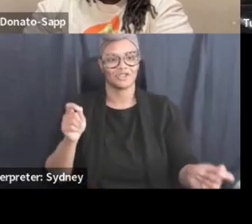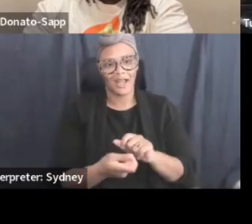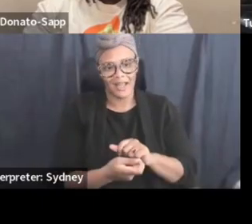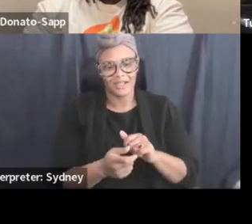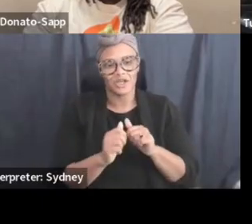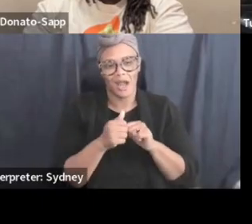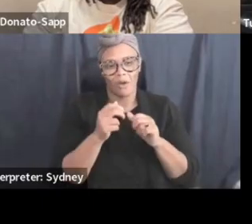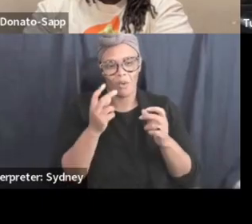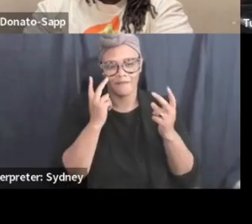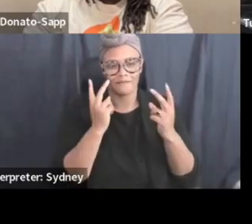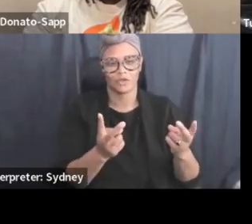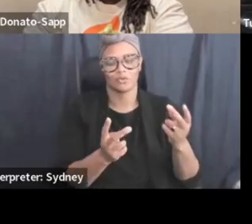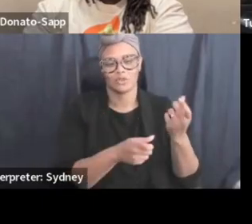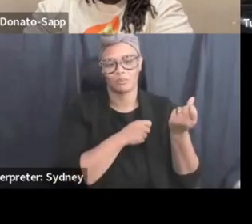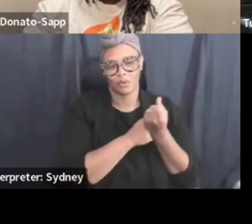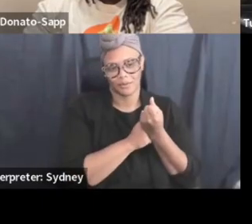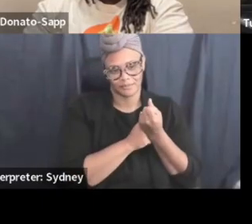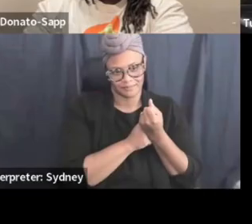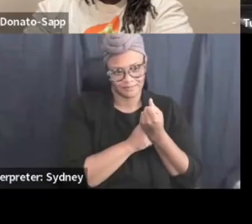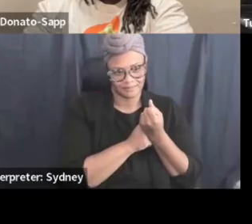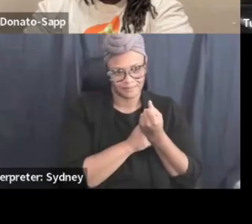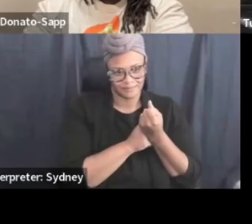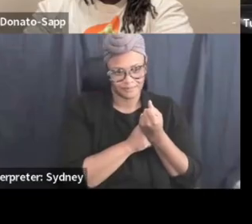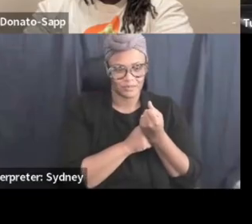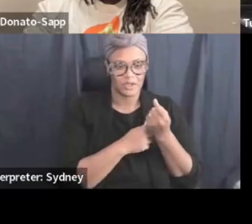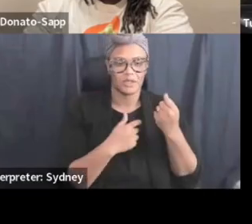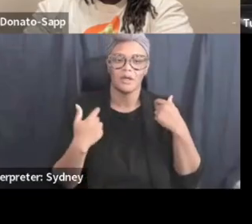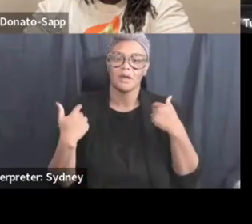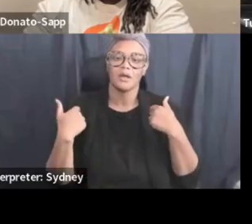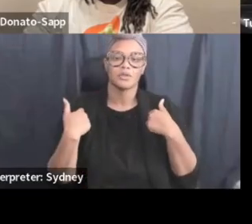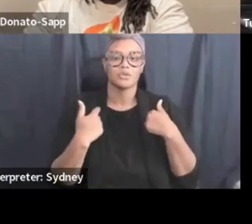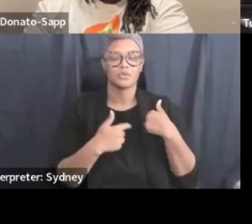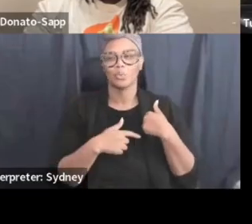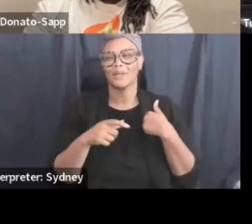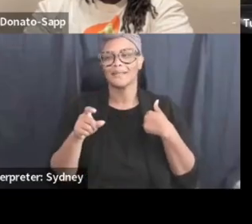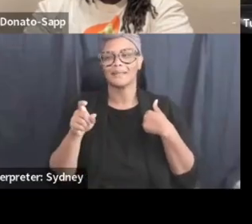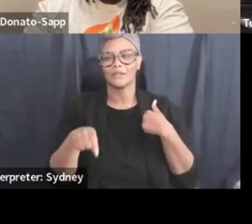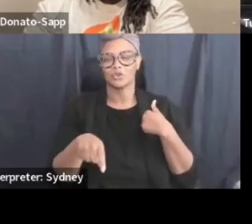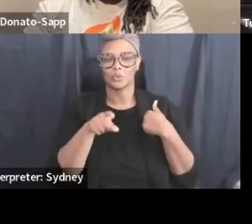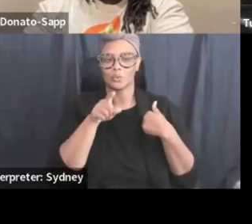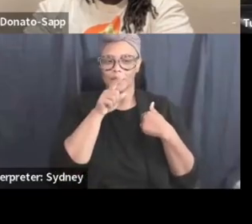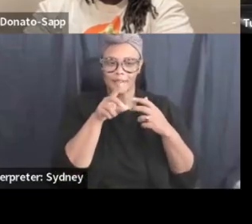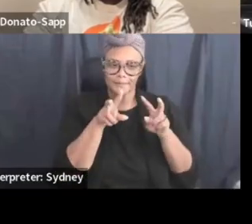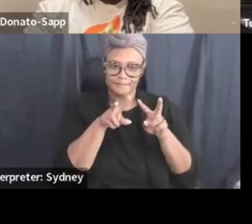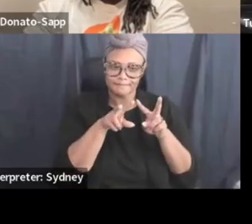So I would just leave with we we're going to have to actually look deeper into the information the